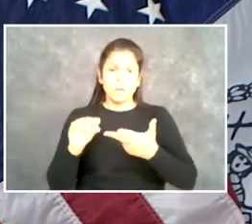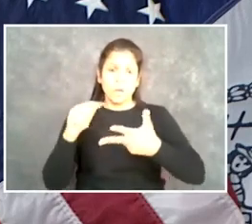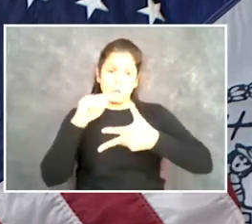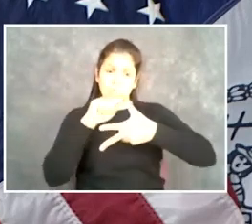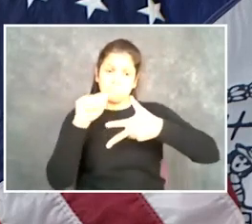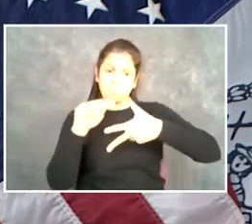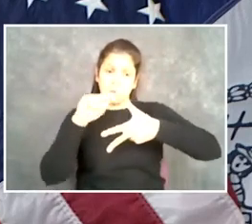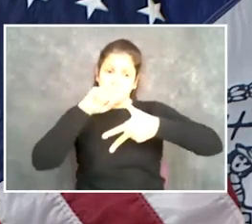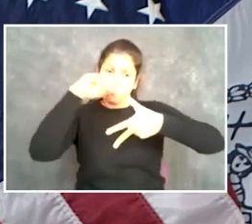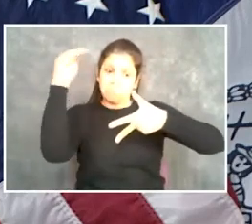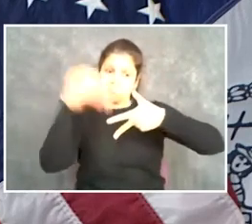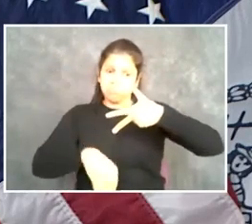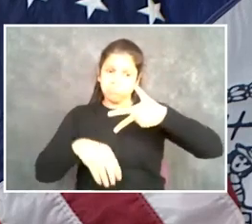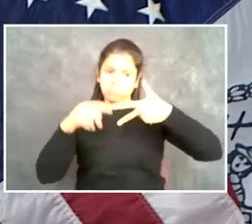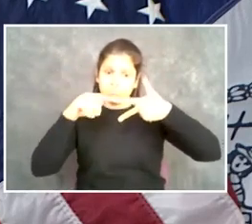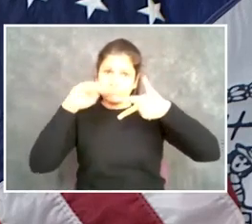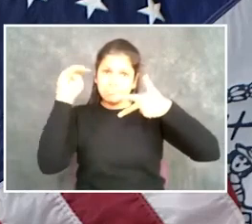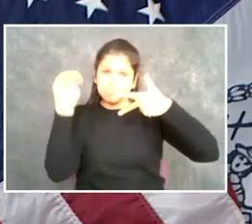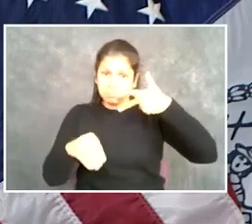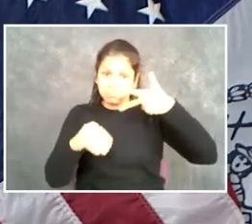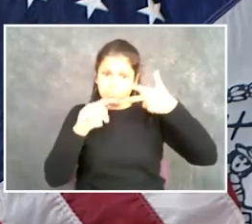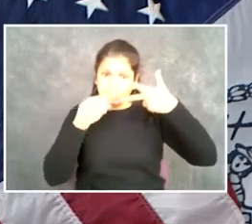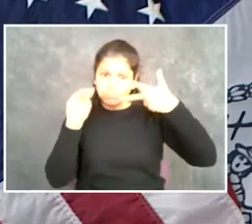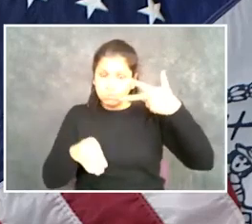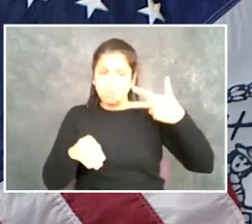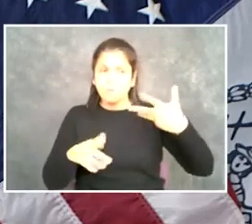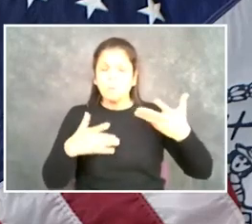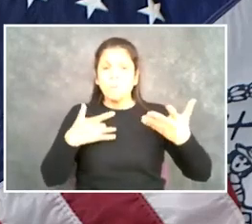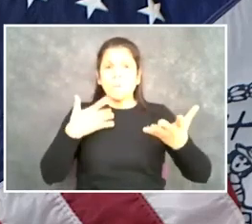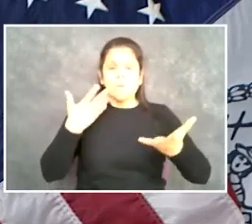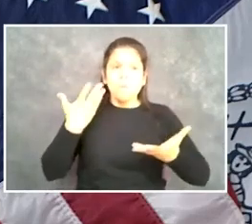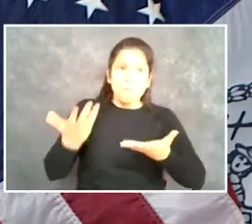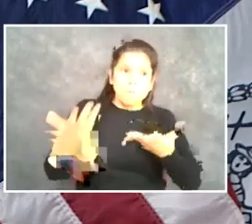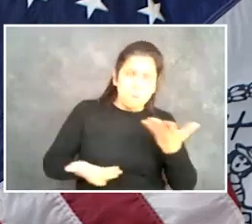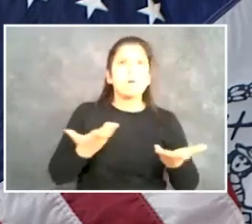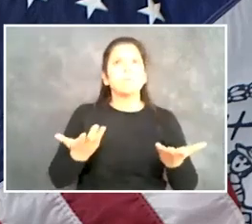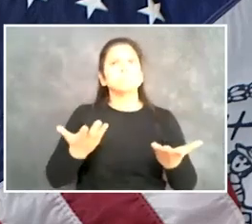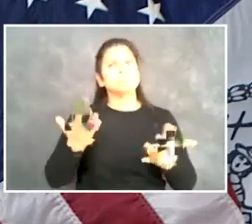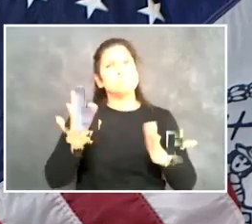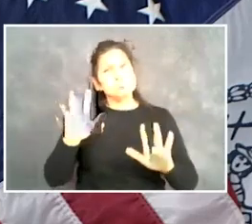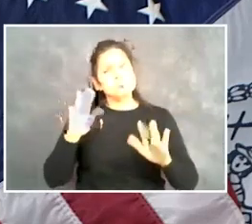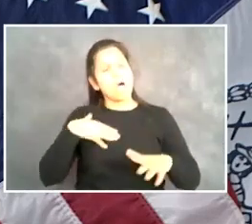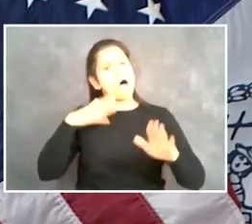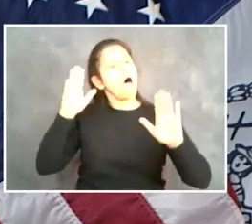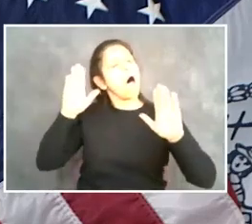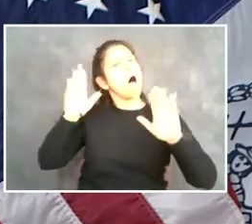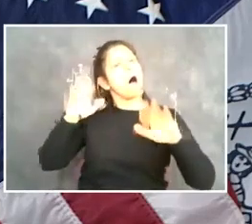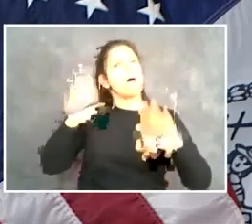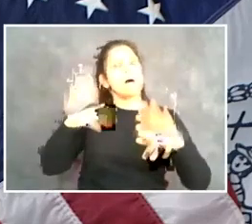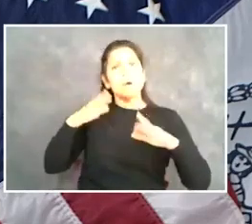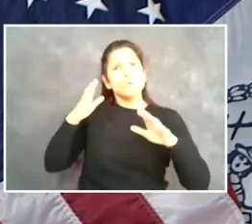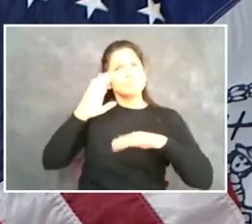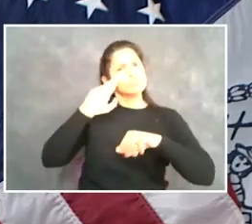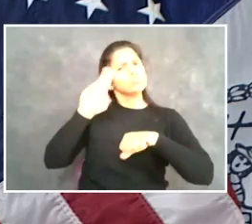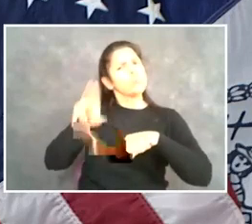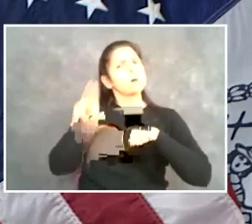SOMETHING WE COULD POSSIBLY IMAGINE FOR THE NEAR TERM. WE ARE FIGHTING DAY TO DAY TO BEAT BACK THIS DISEASE AND